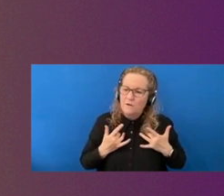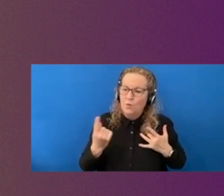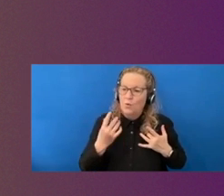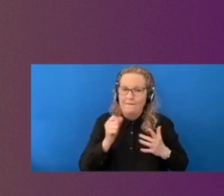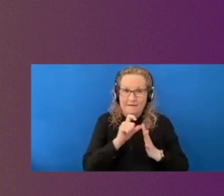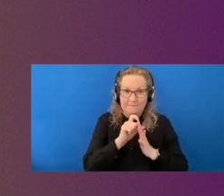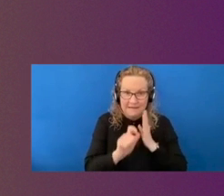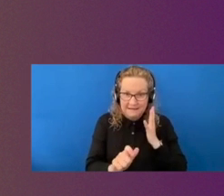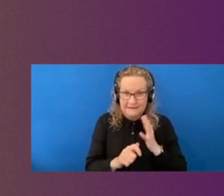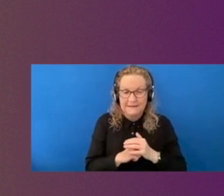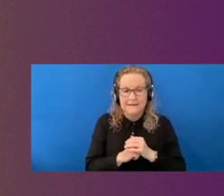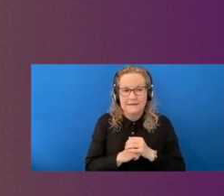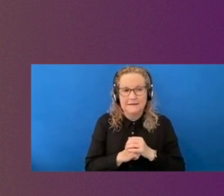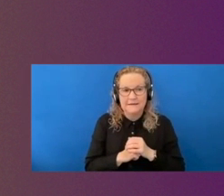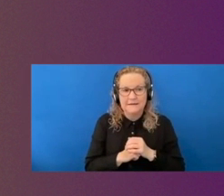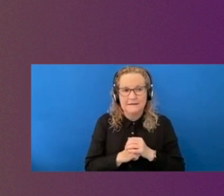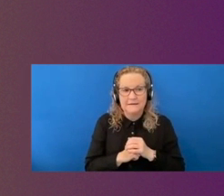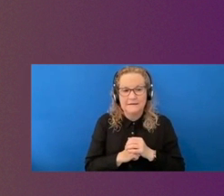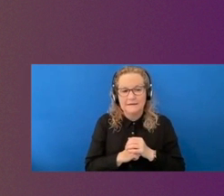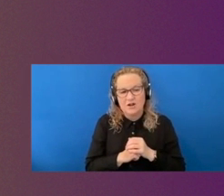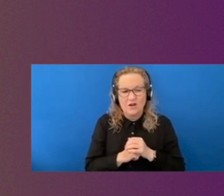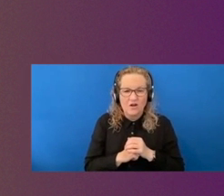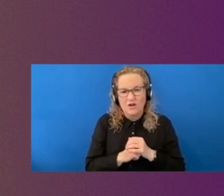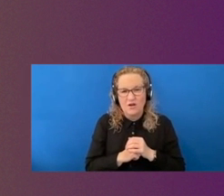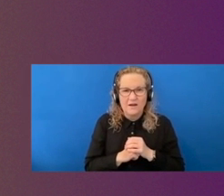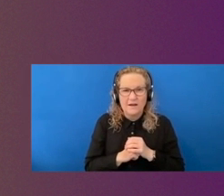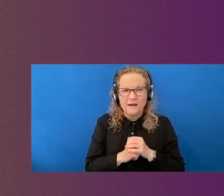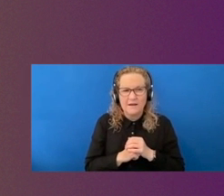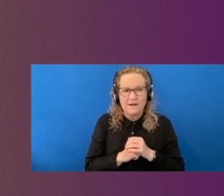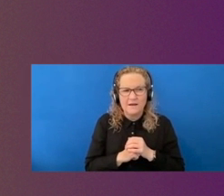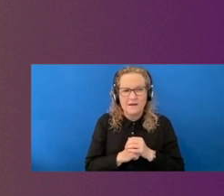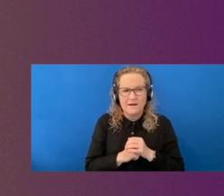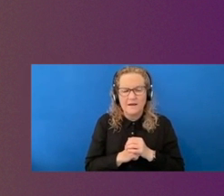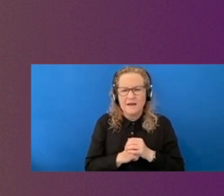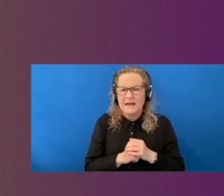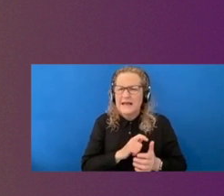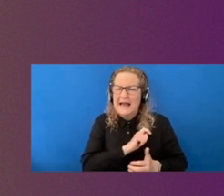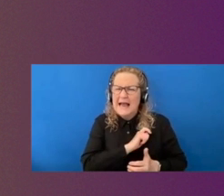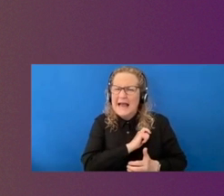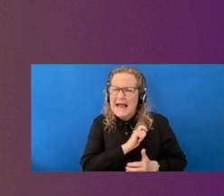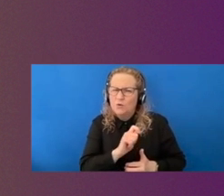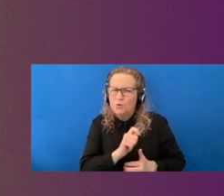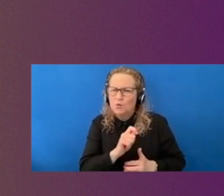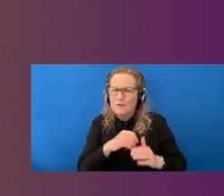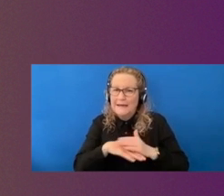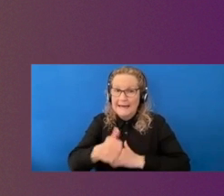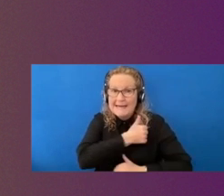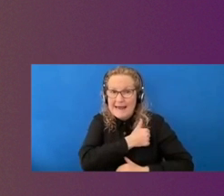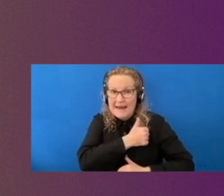um like what the attitude is in Canada and whether that's changed over their pandemic whether you've